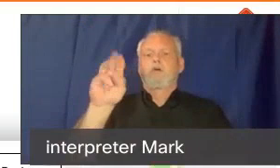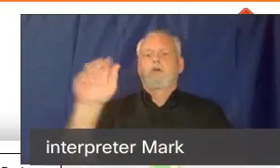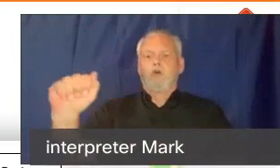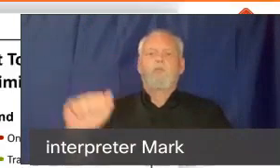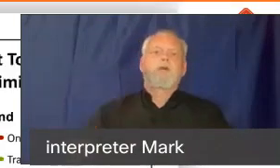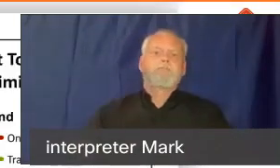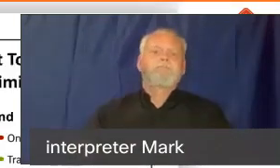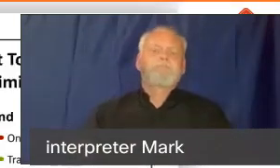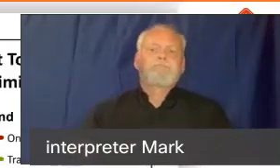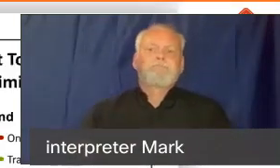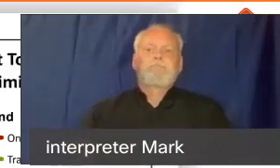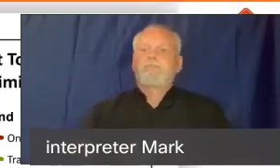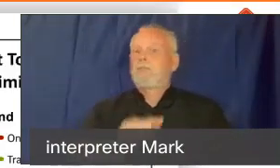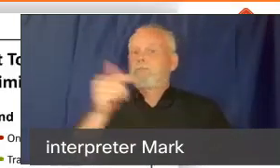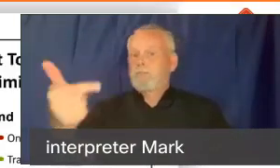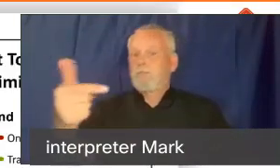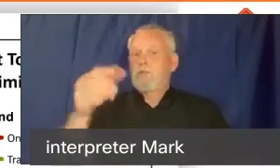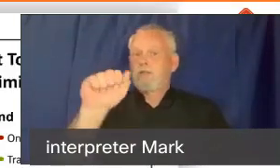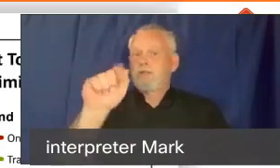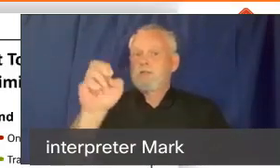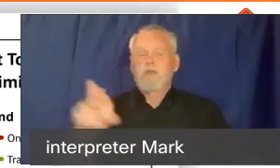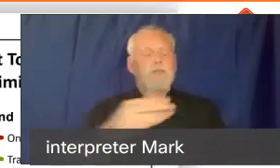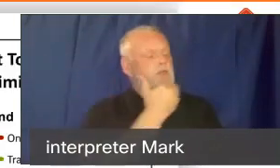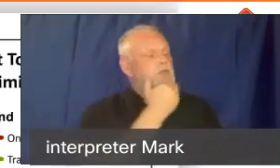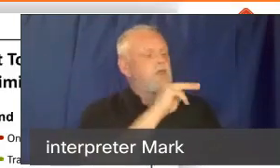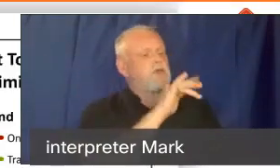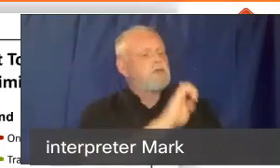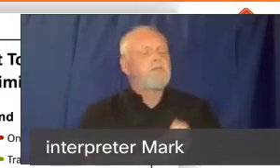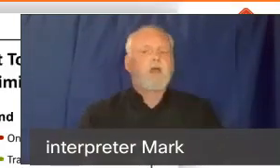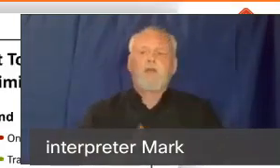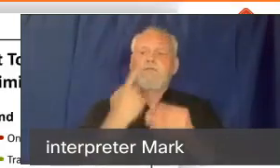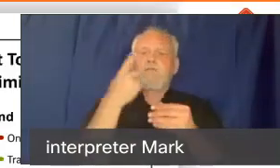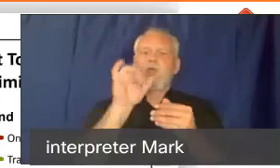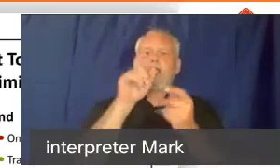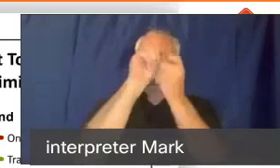Thank you for the data information.